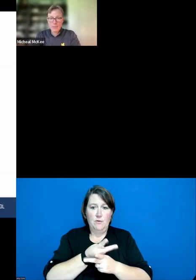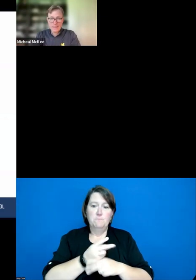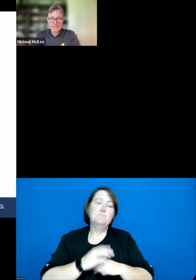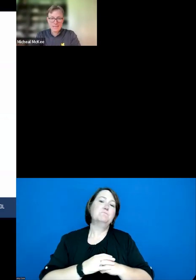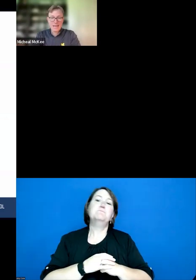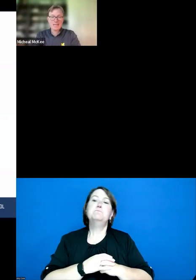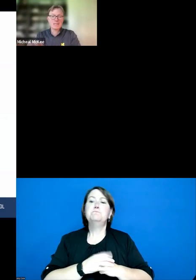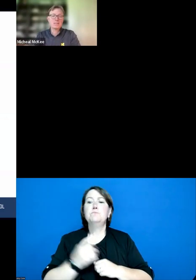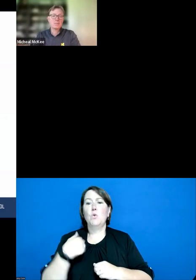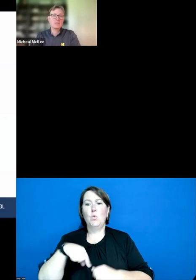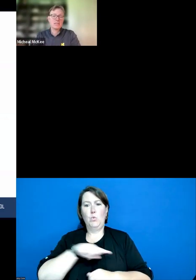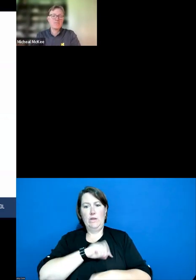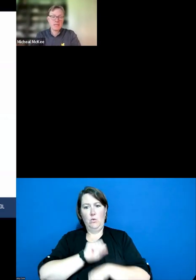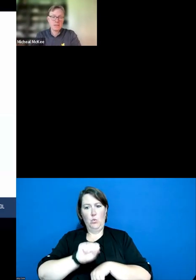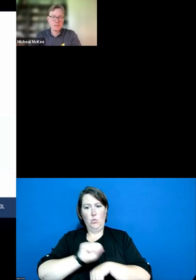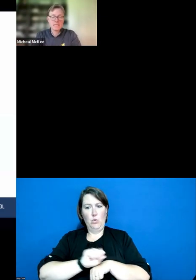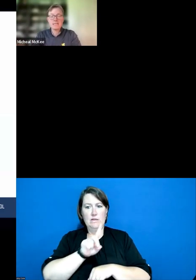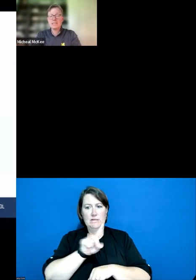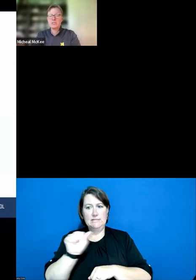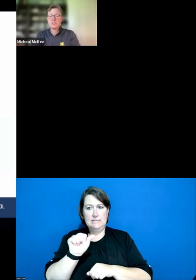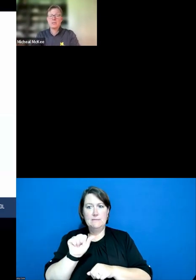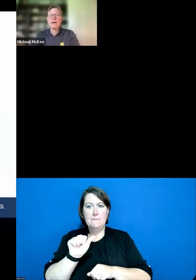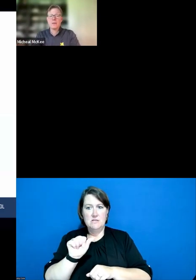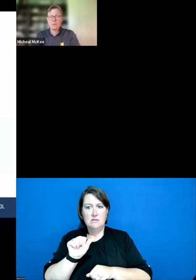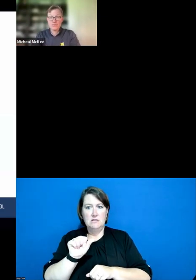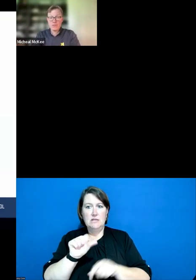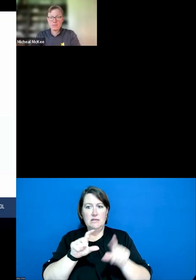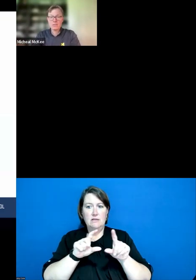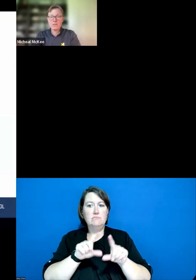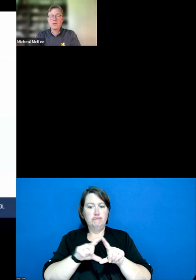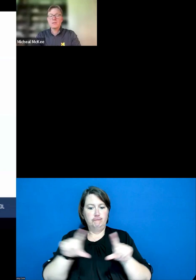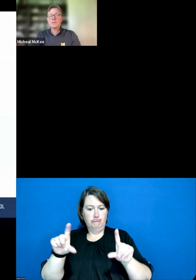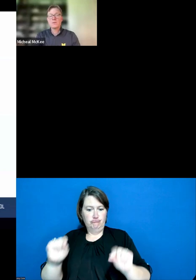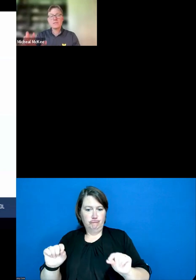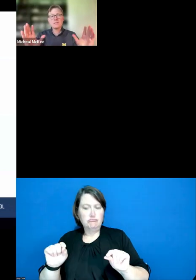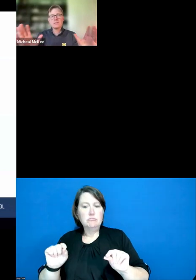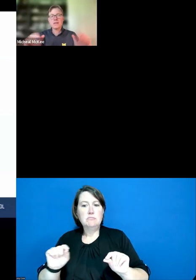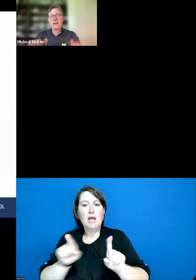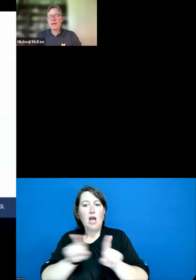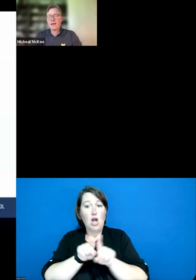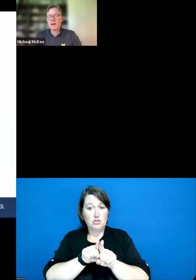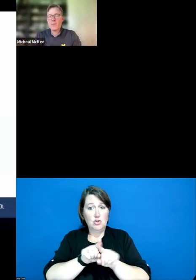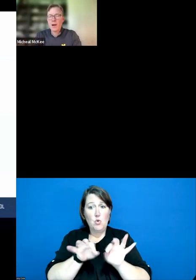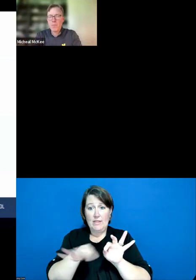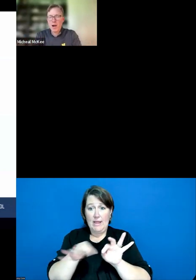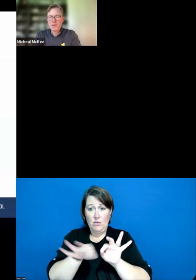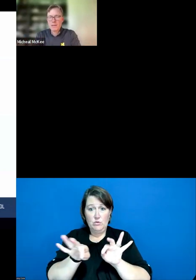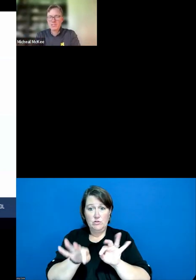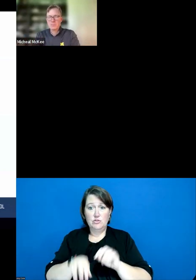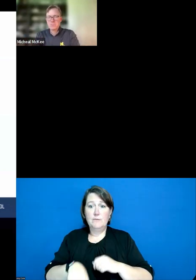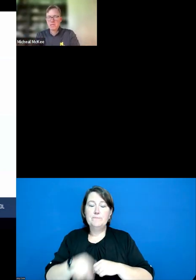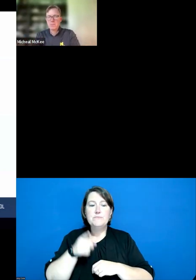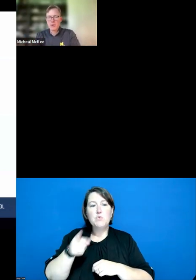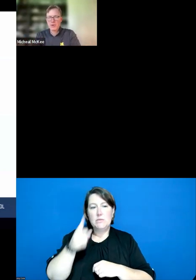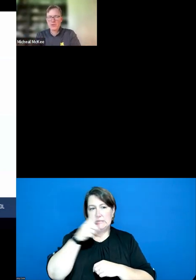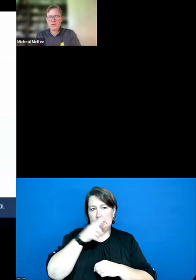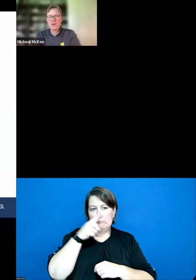implemented a disability field in addition to the language field. So this is a mock patient, big bird.